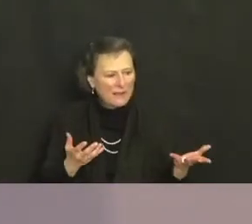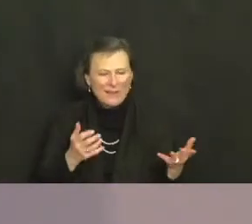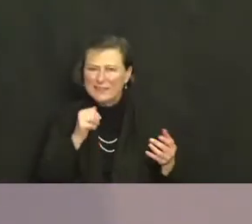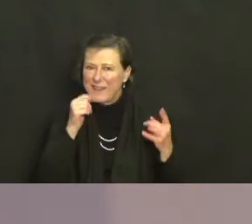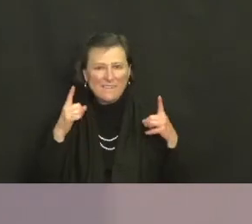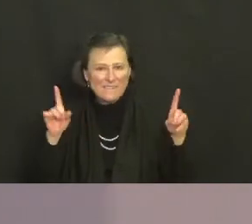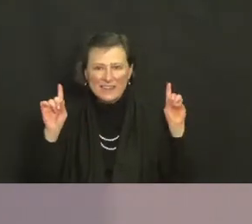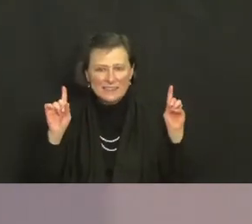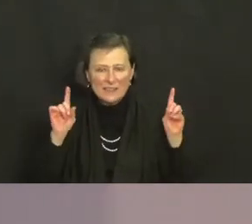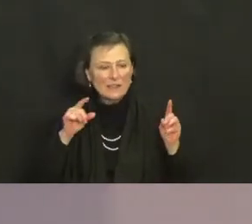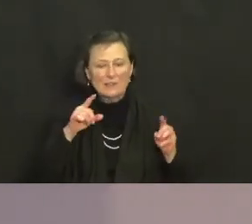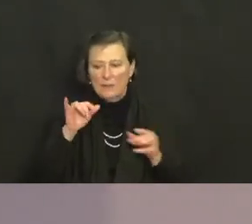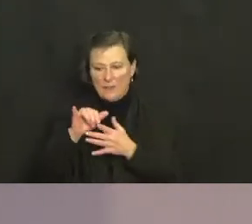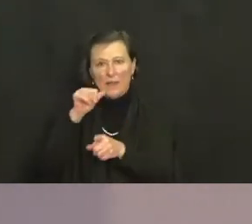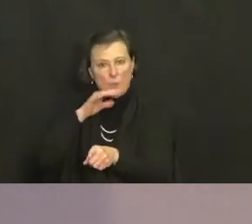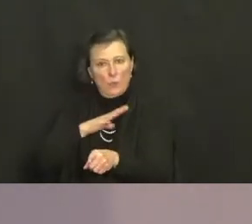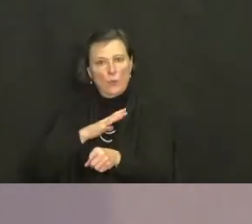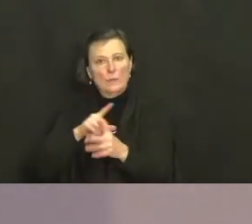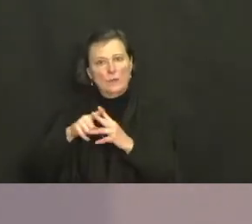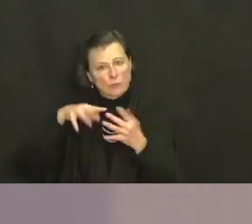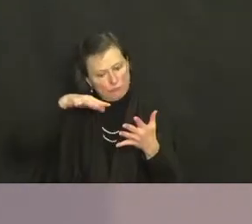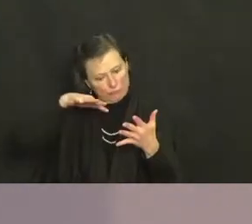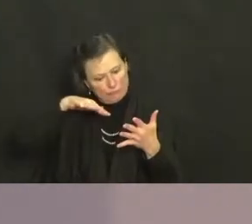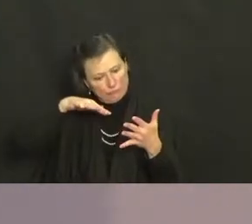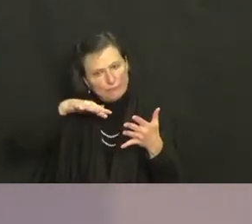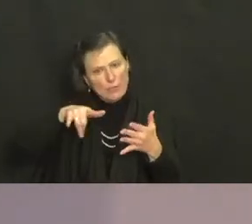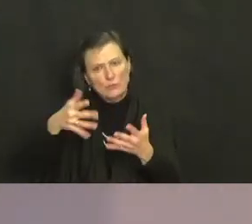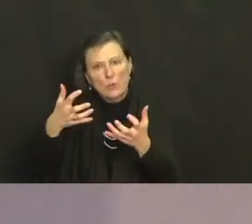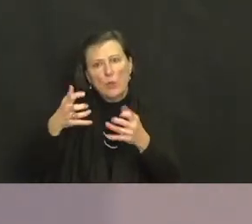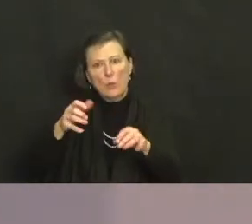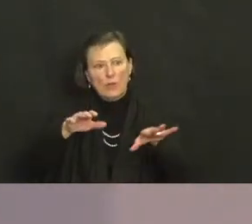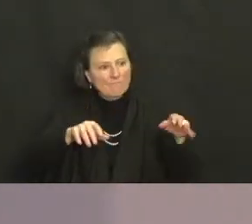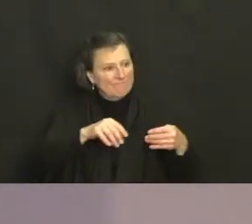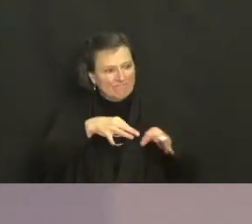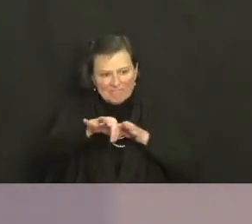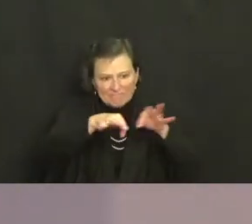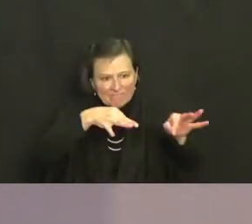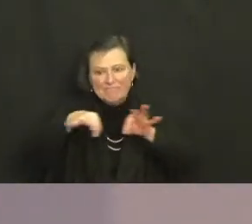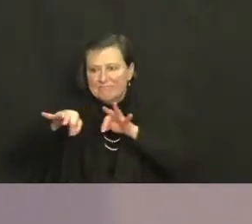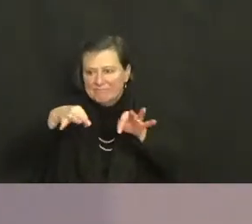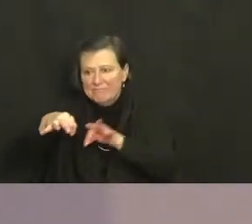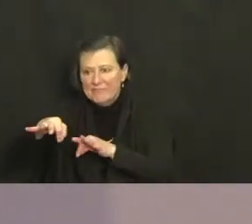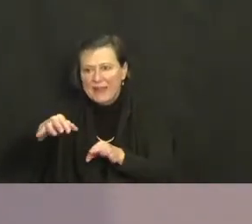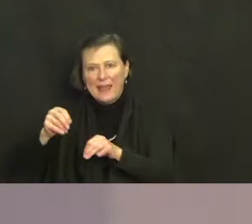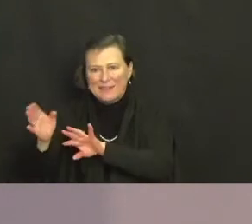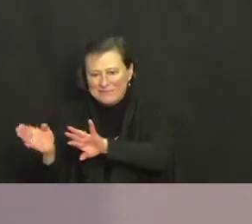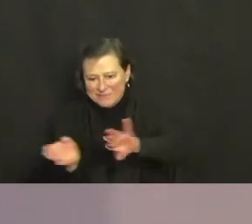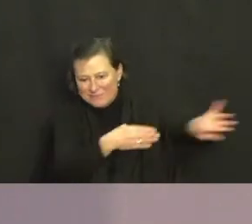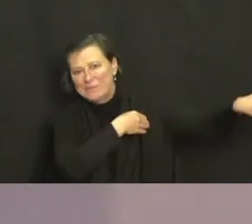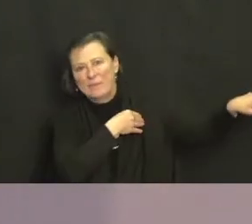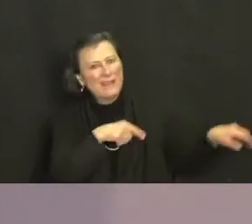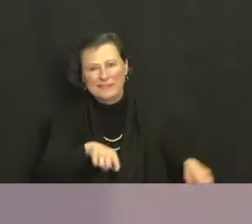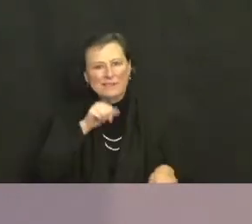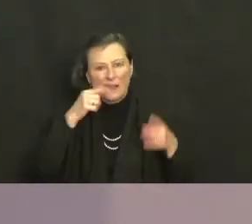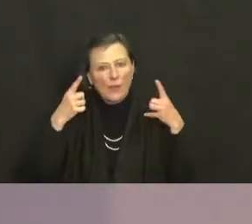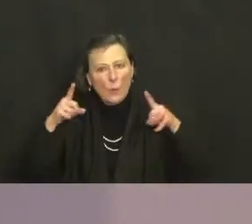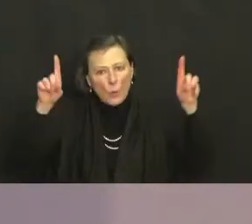And, so she started studying this. She wanted to lay it out and sort of get it out of the way. This doesn't work.